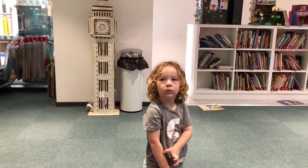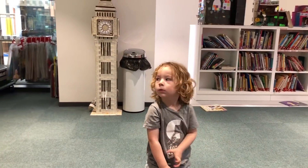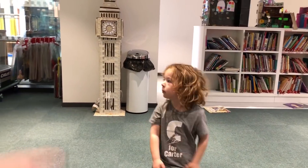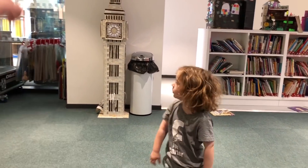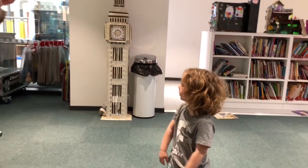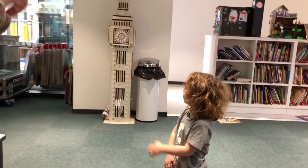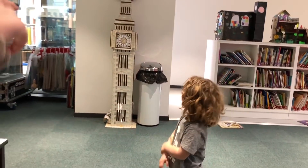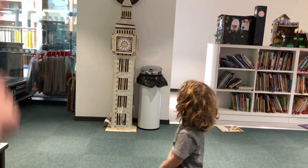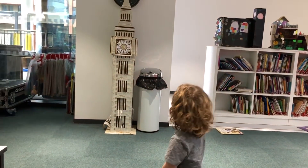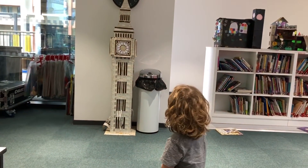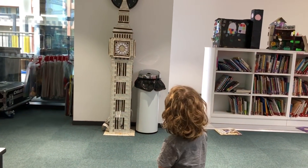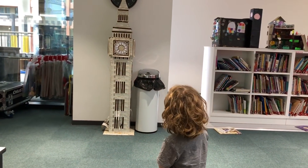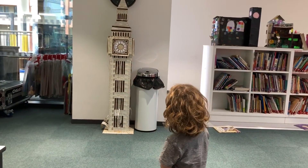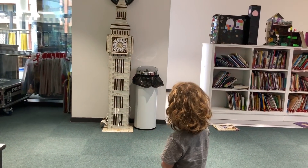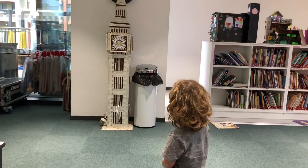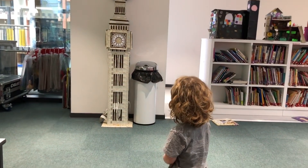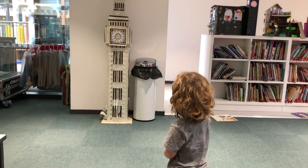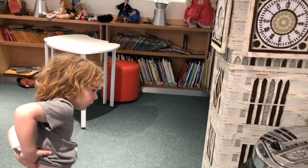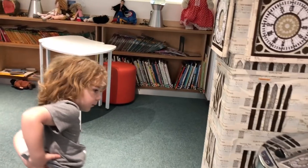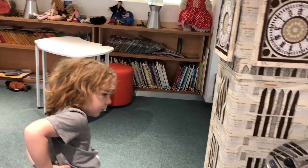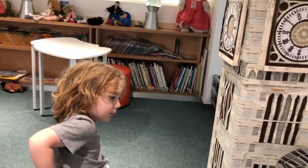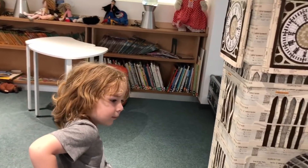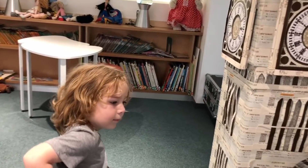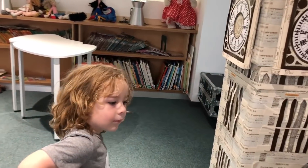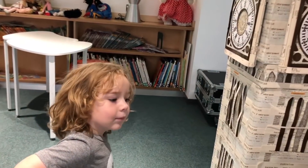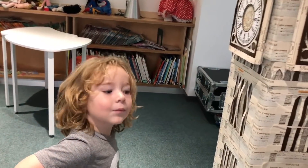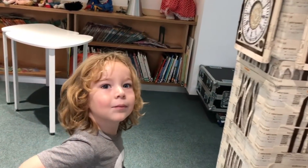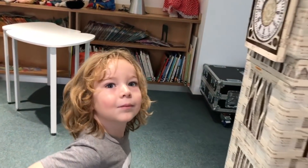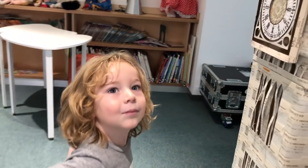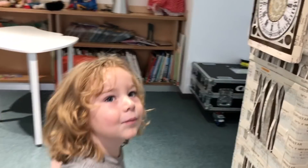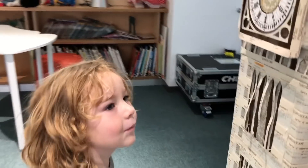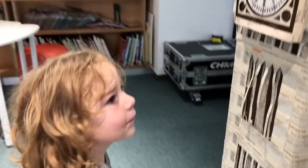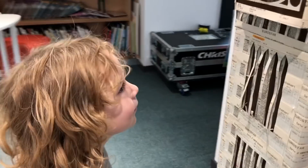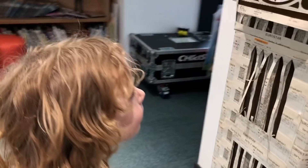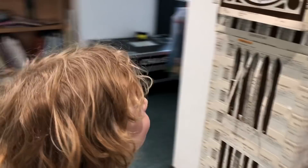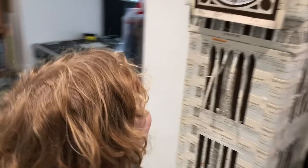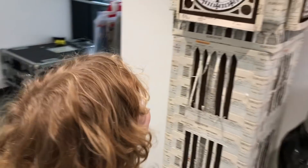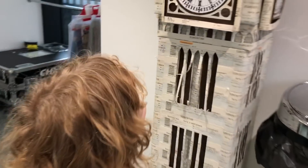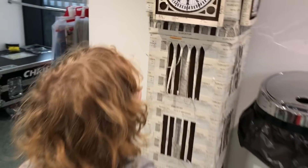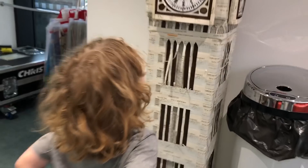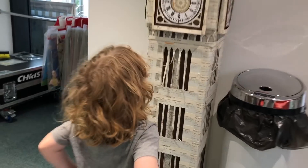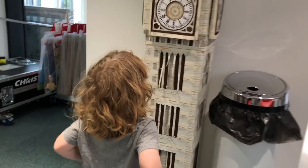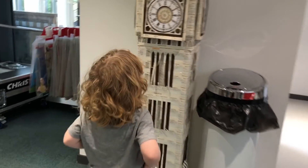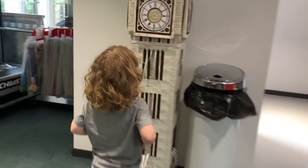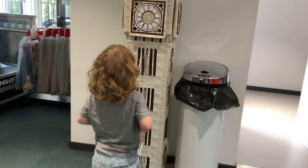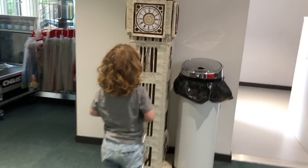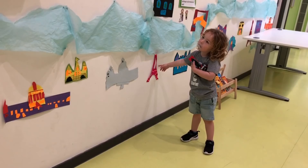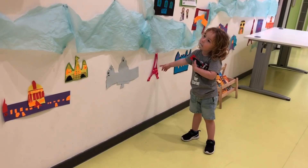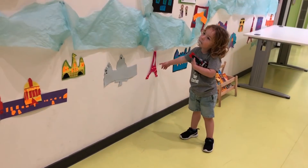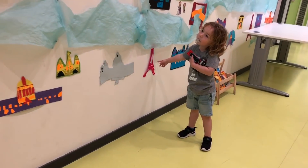It almost felt cruel taking him away from Frank Barnes school. And thinking, 'I have to take you back to New Zealand